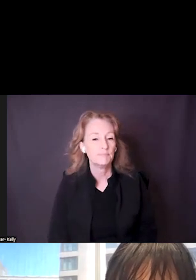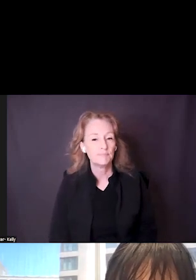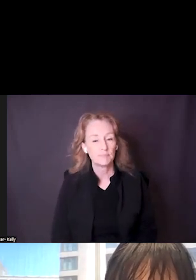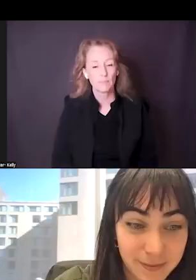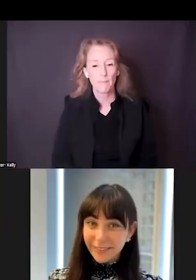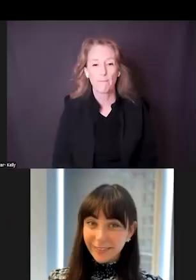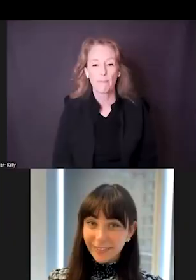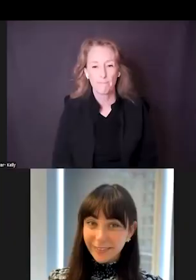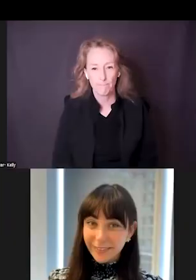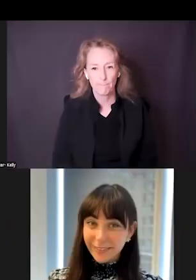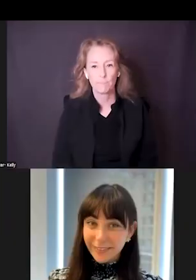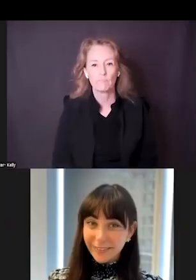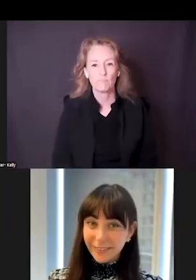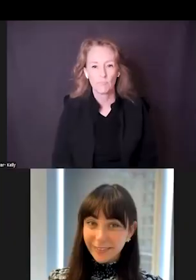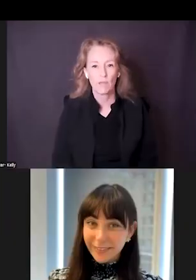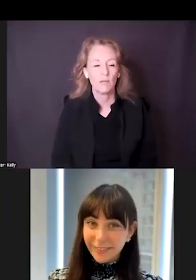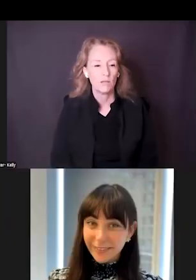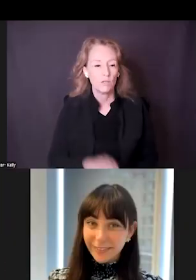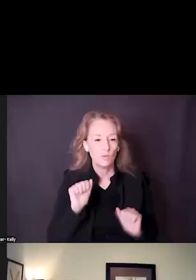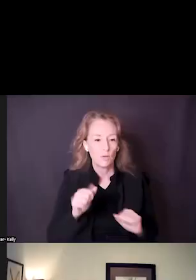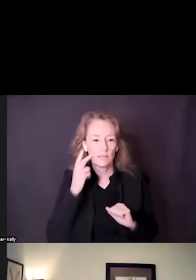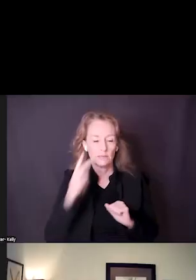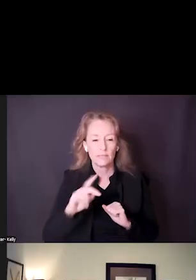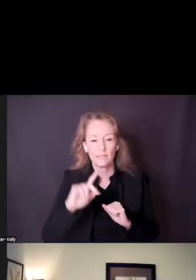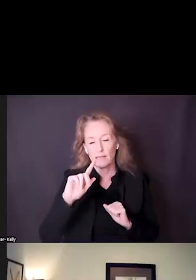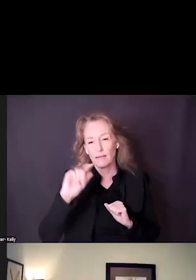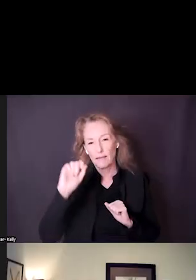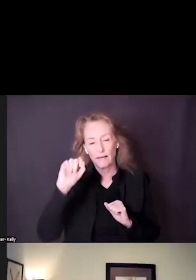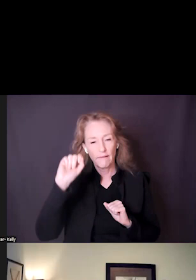THANK YOU. ABSOLUTELY. AGAIN, YOU CAN SEE THE FEDERAL LEGISLATION TRACKER.